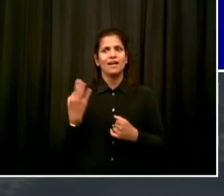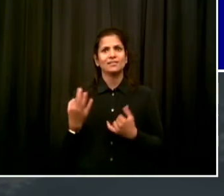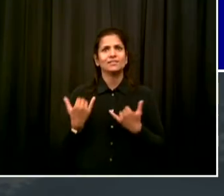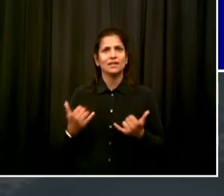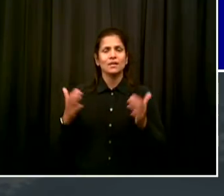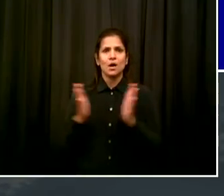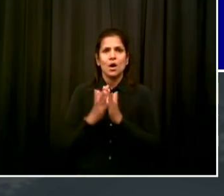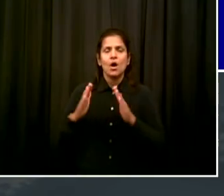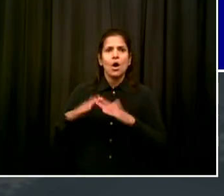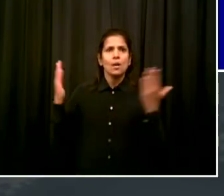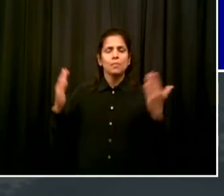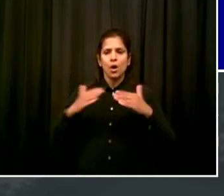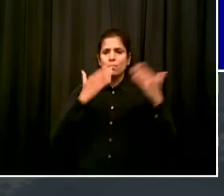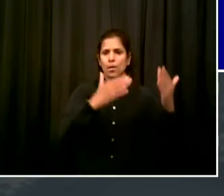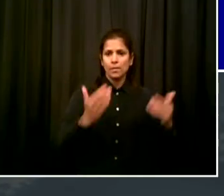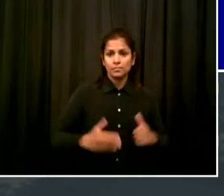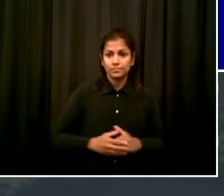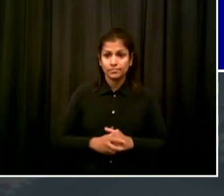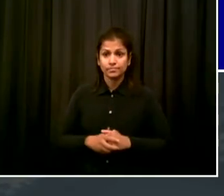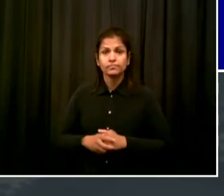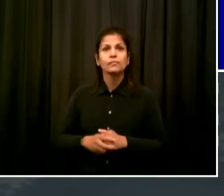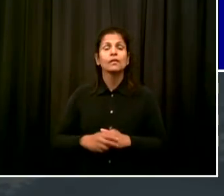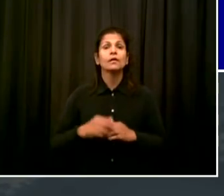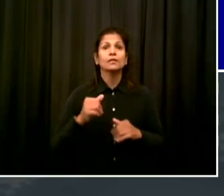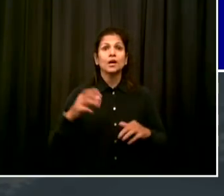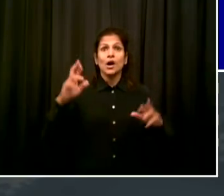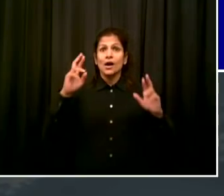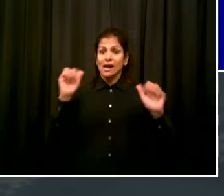BIG BOOST TO CHINATOW. N 40 BLOCKS ALL OVER THE CITY . THIS